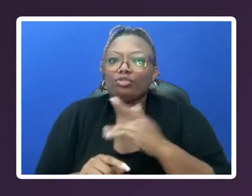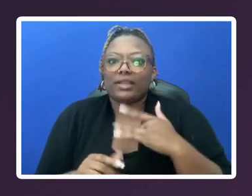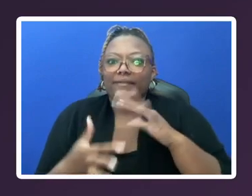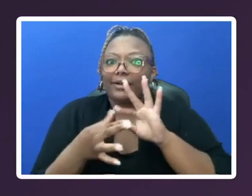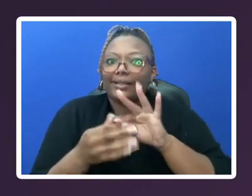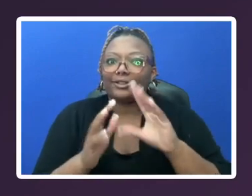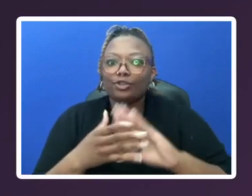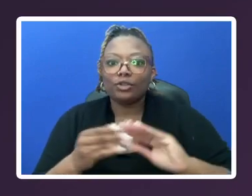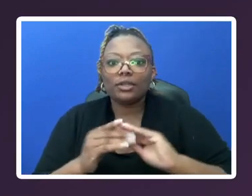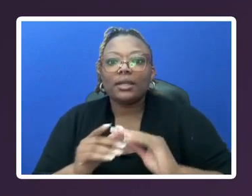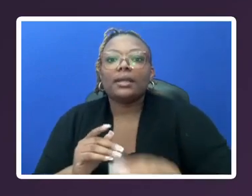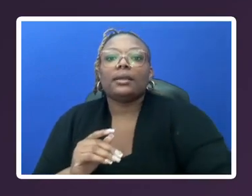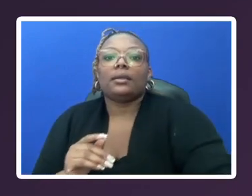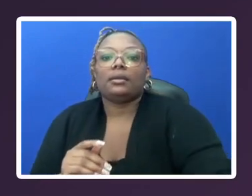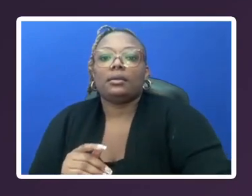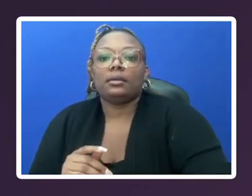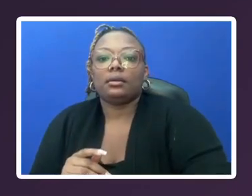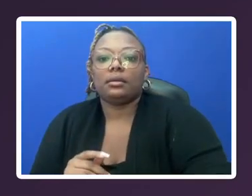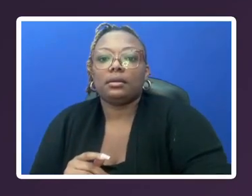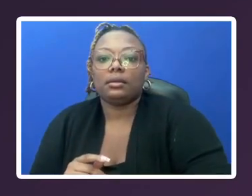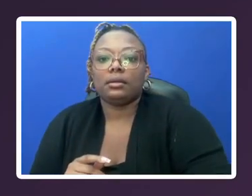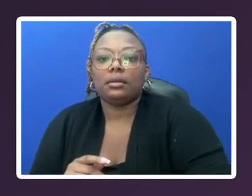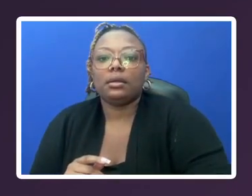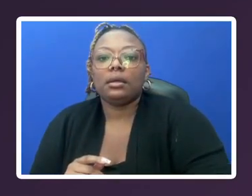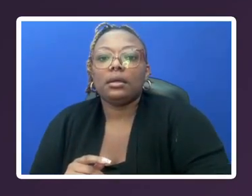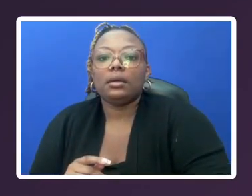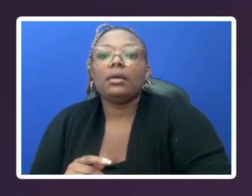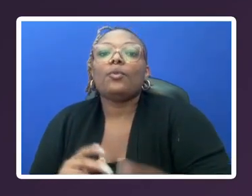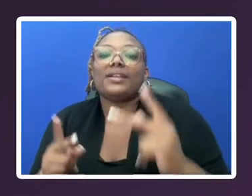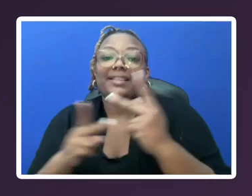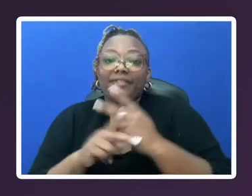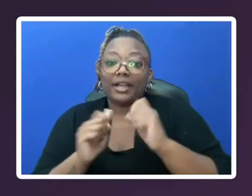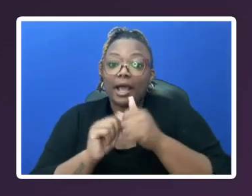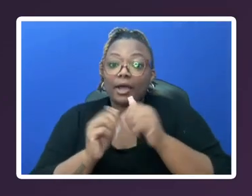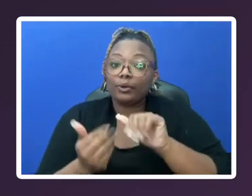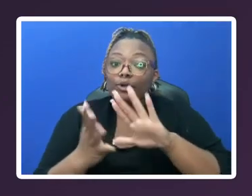how they were going to approach the project. They I feel like through the project really matured